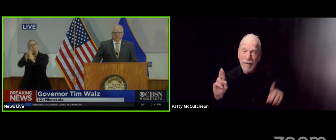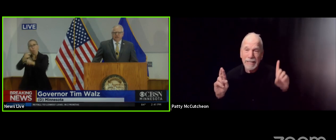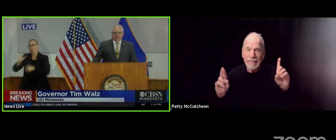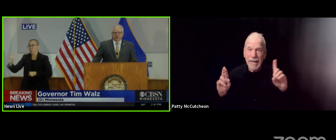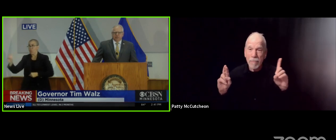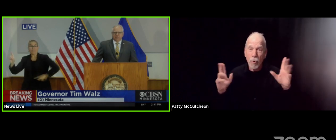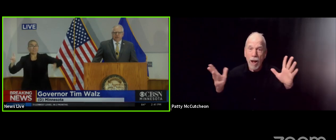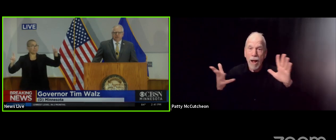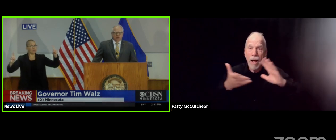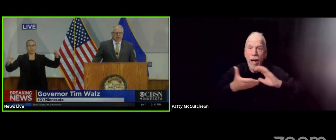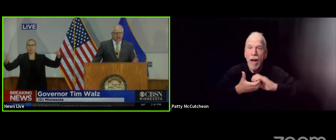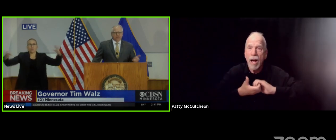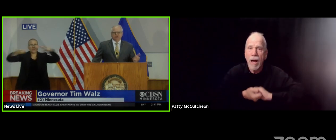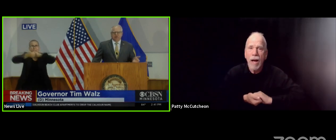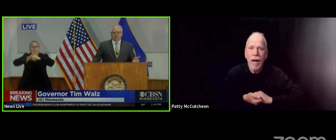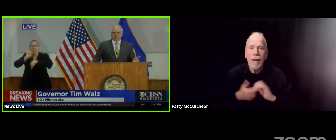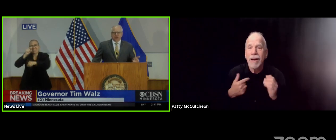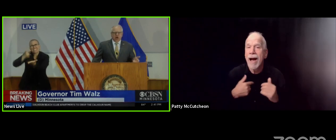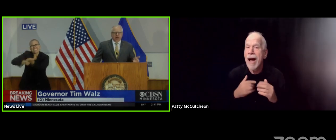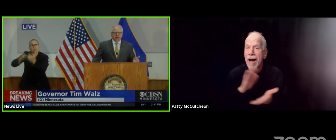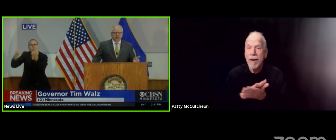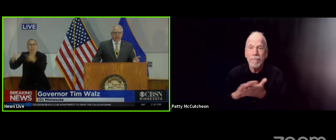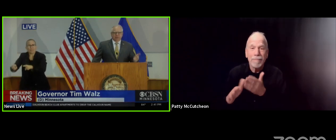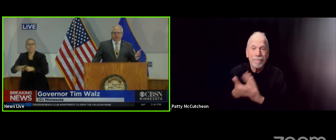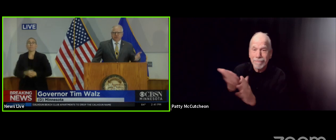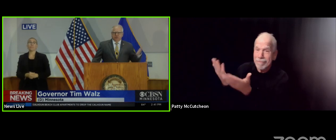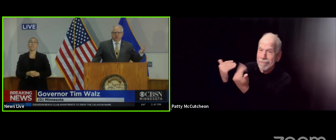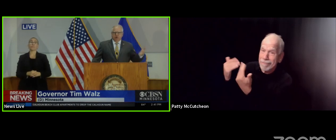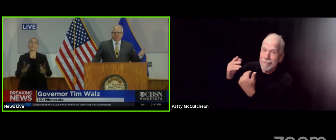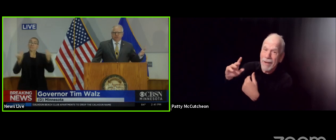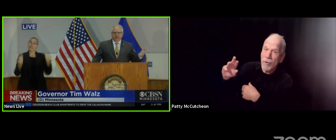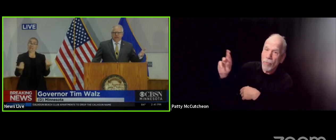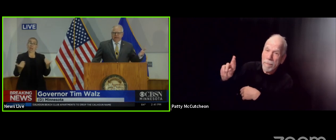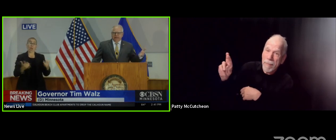SENDING A REAL MIXED MESSAGE WHERE THE HOUSE IS FOCUSING ON POLICE REFORMS THAT, AGAIN,